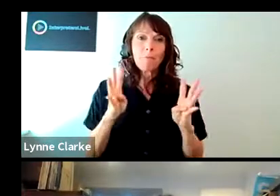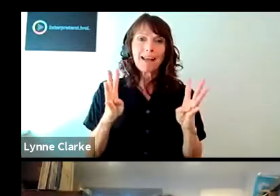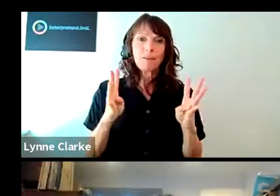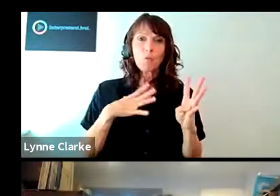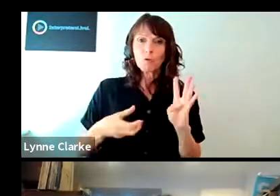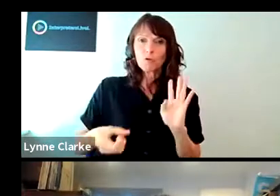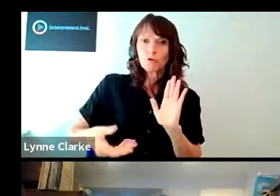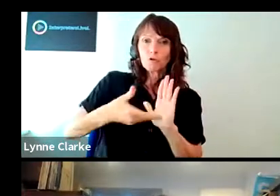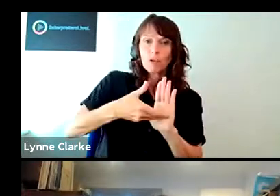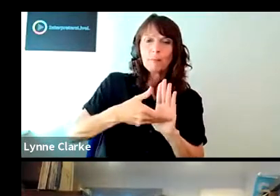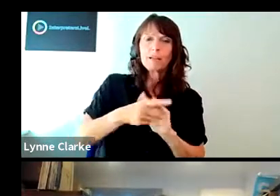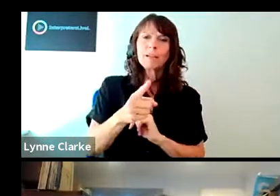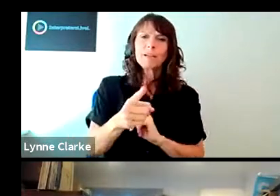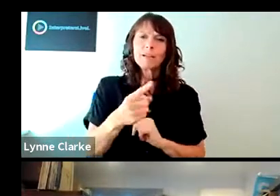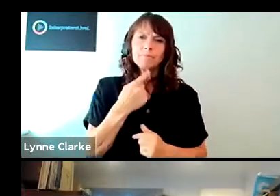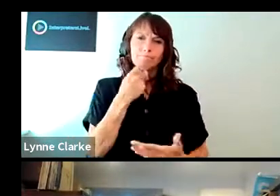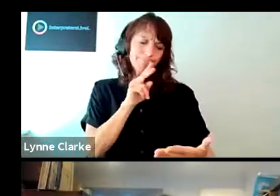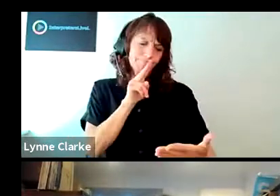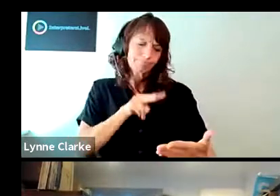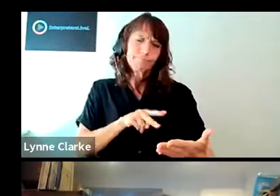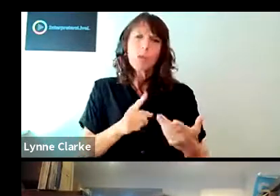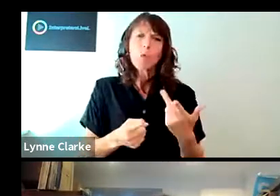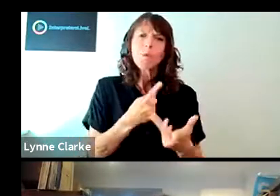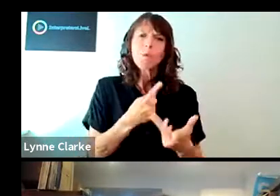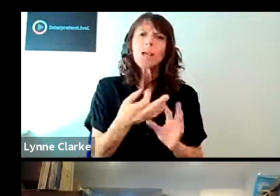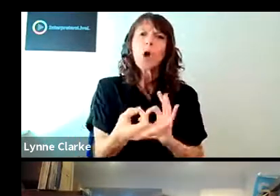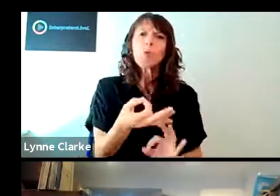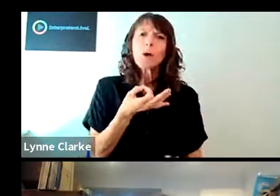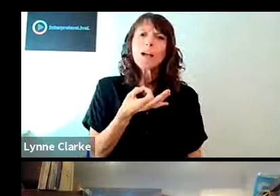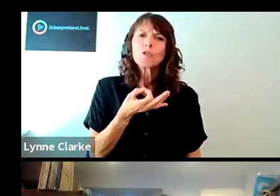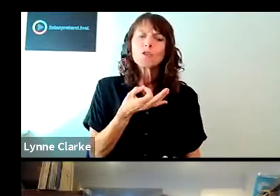There was a supplementary question to that, which is, do you have a good